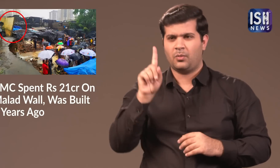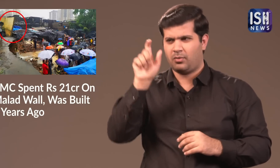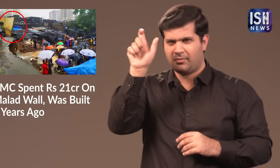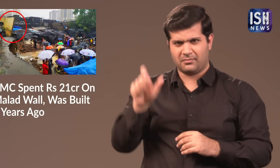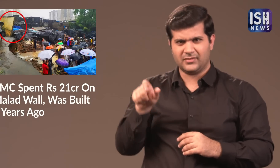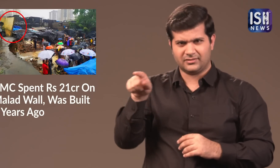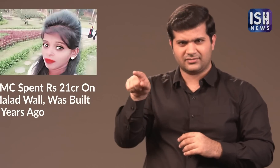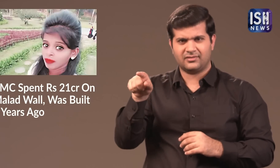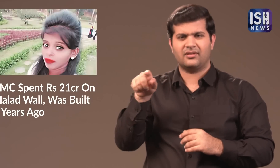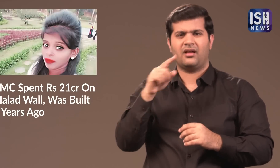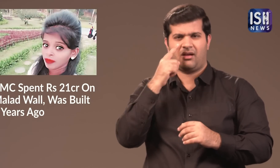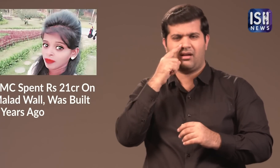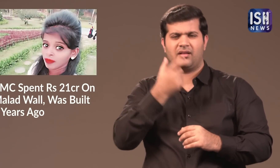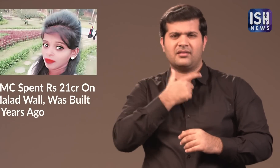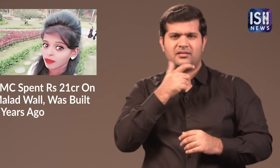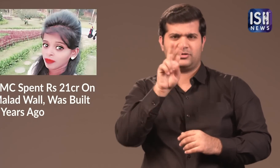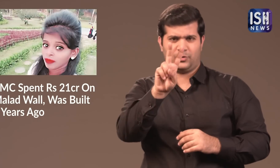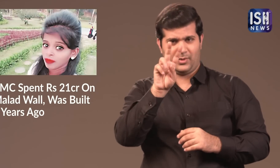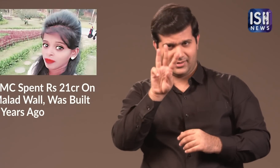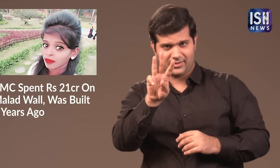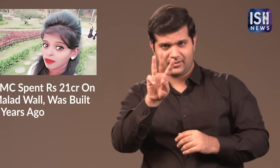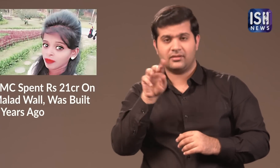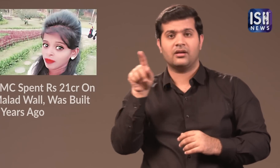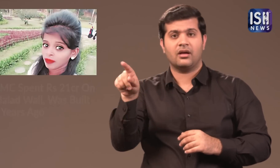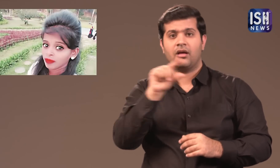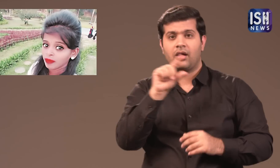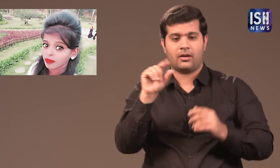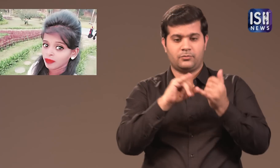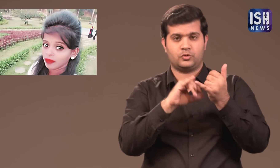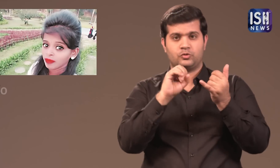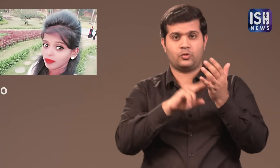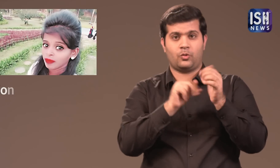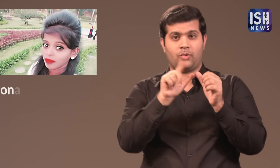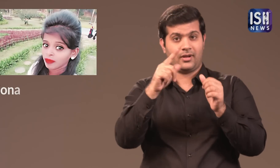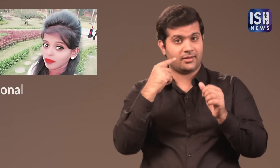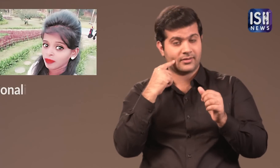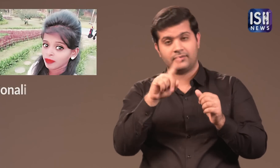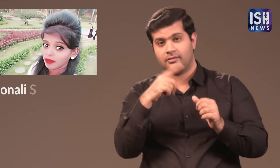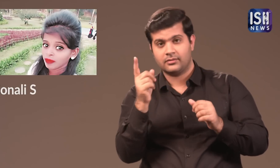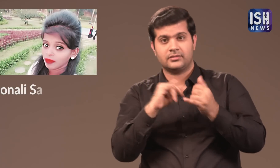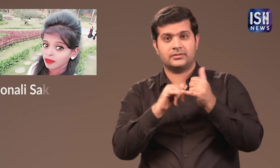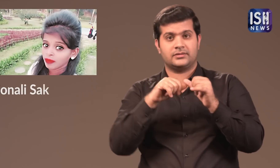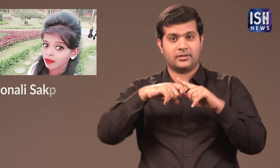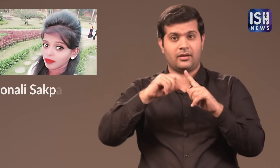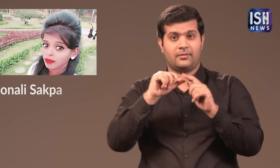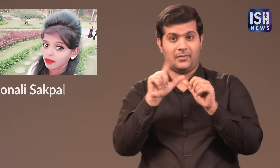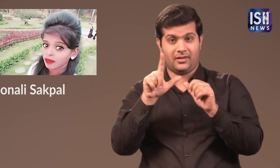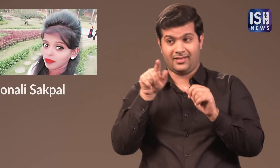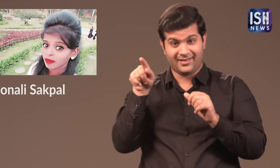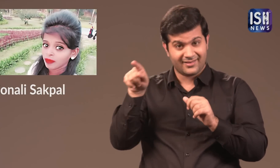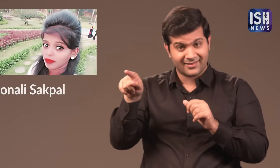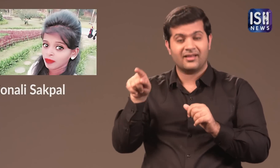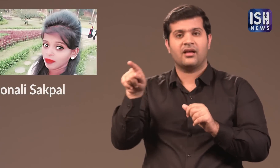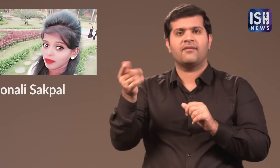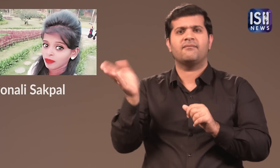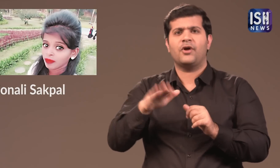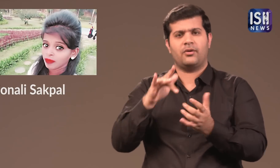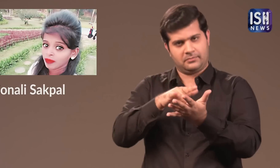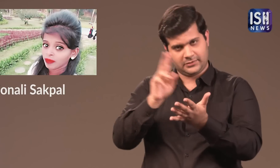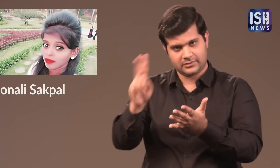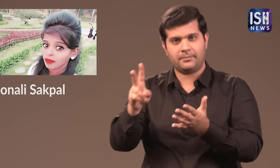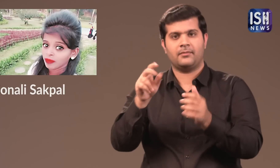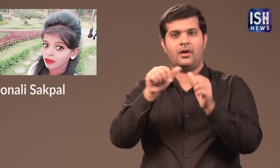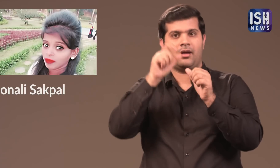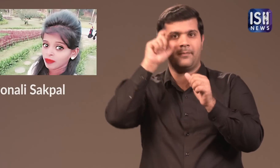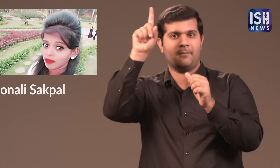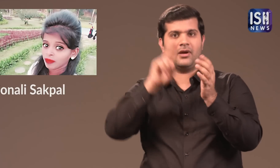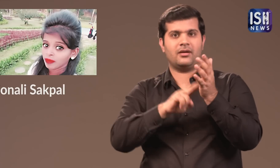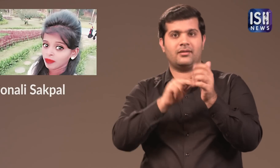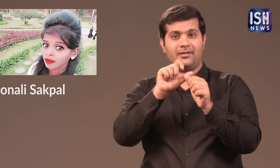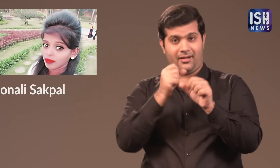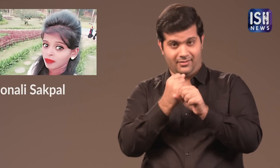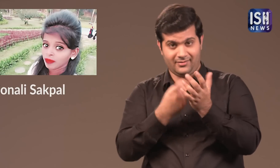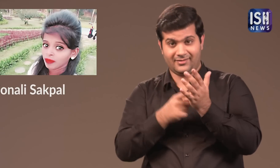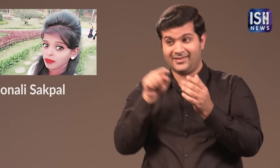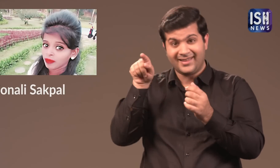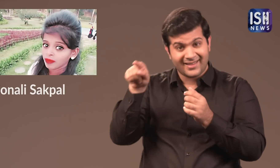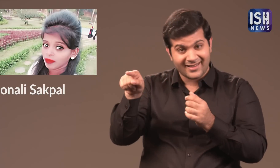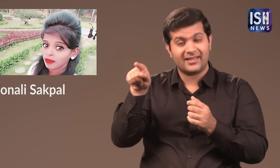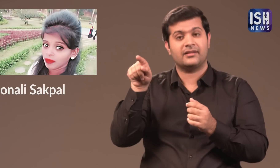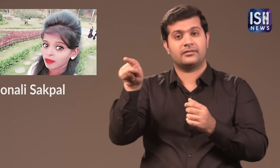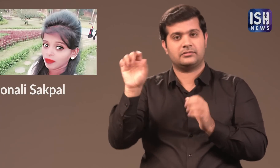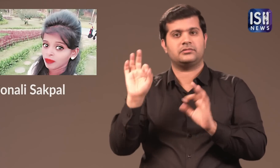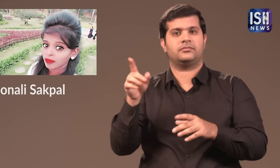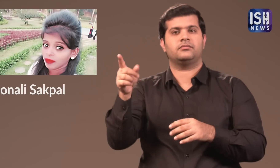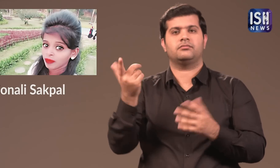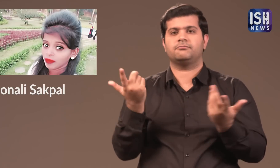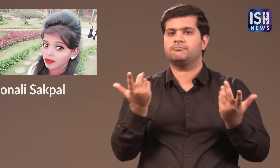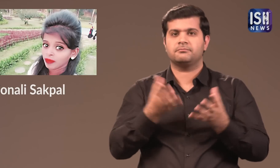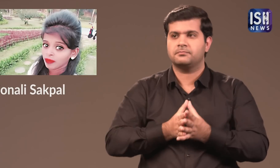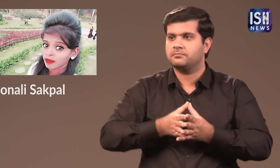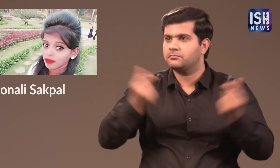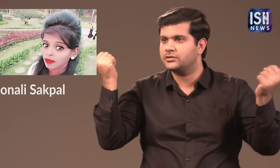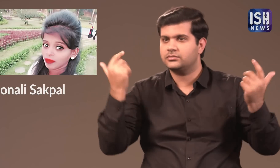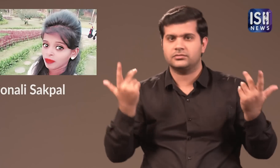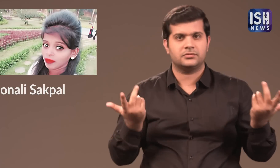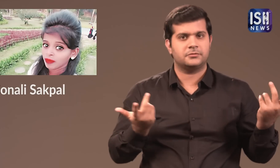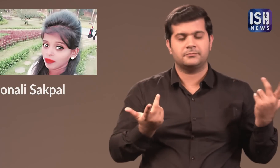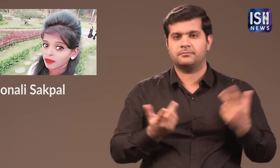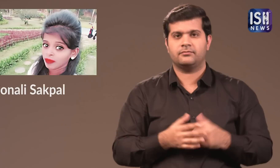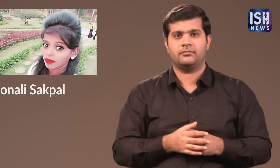A 23-year-old woman named Sonali Sakpal from Ambedkar Nagar is still missing.